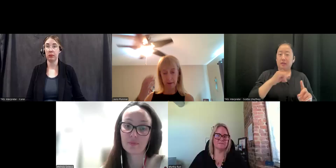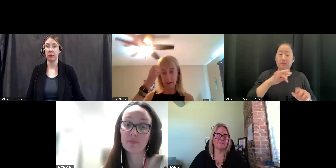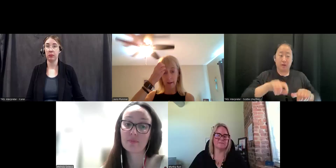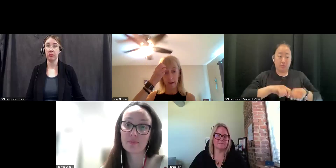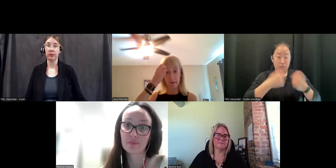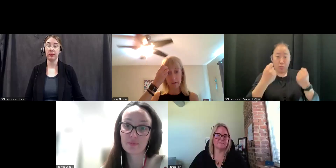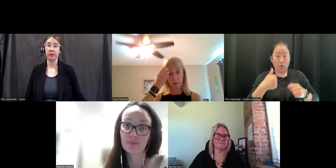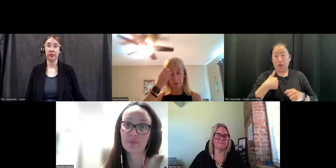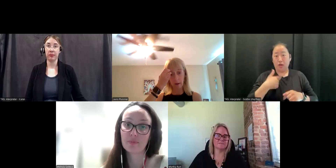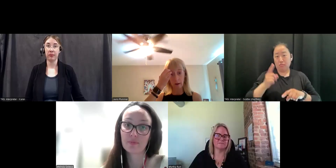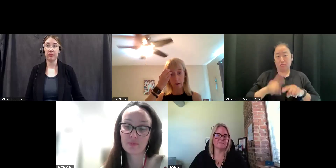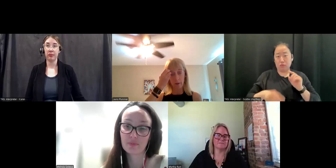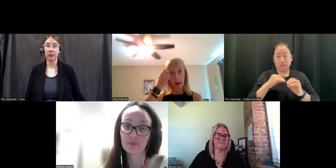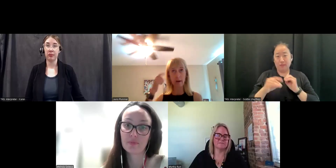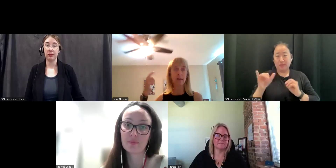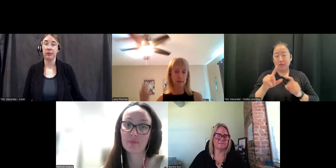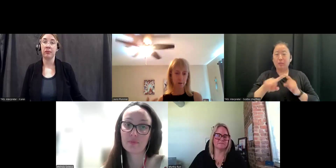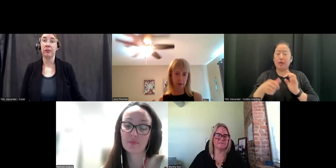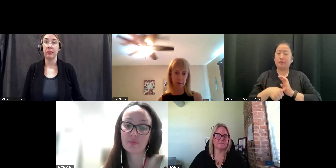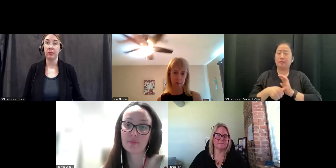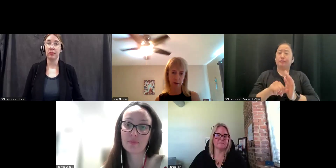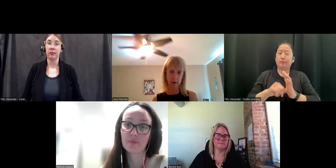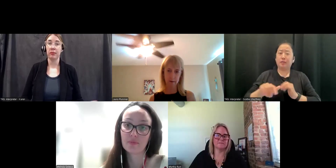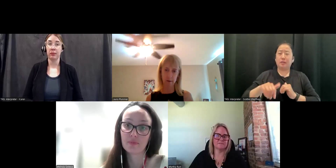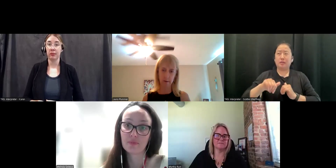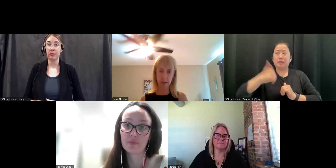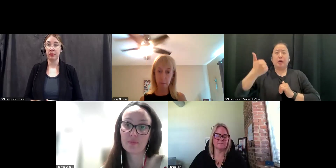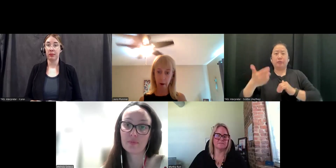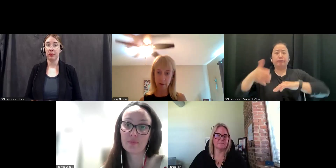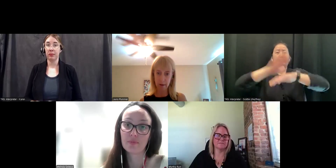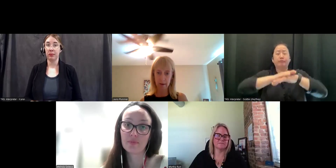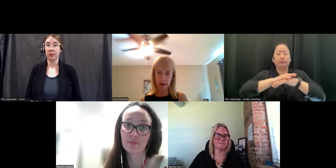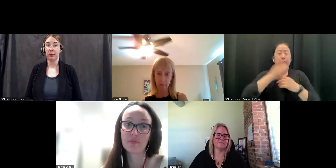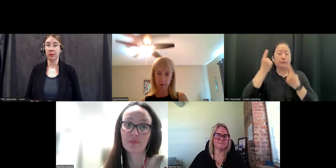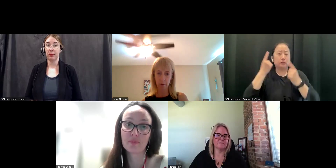But it did highlight some of the added considerations we need to think about when